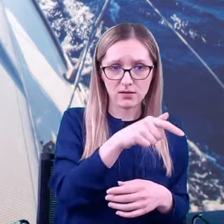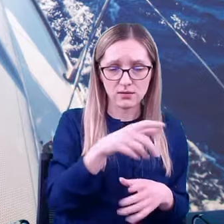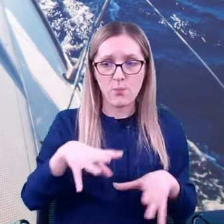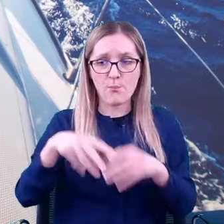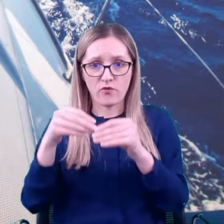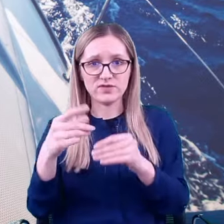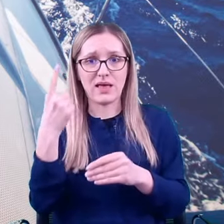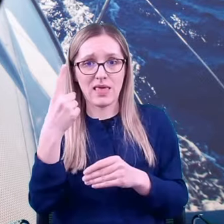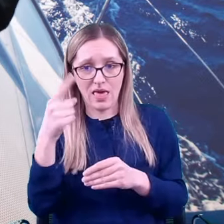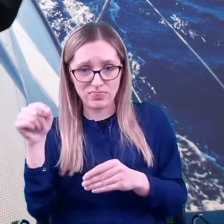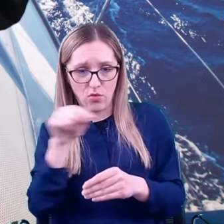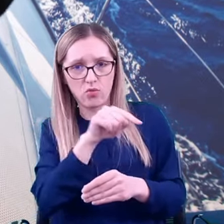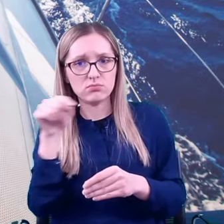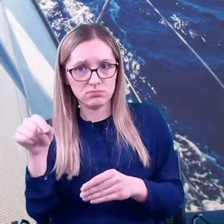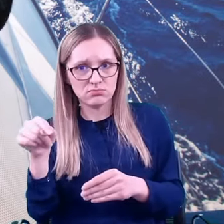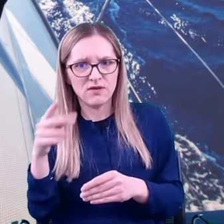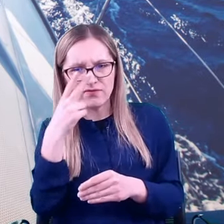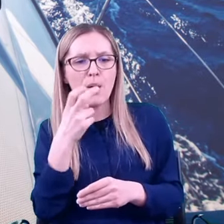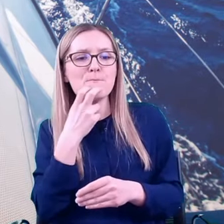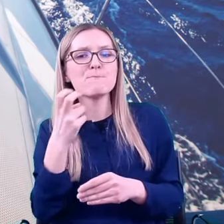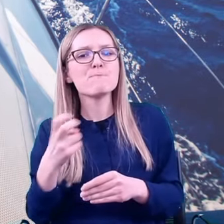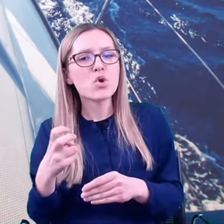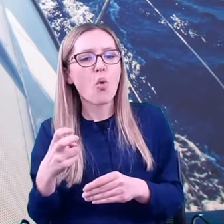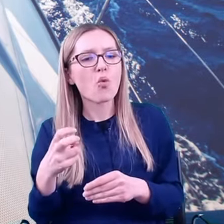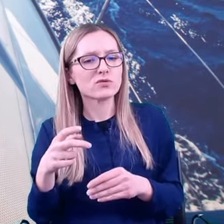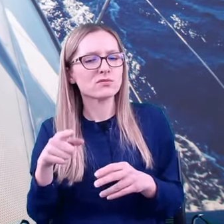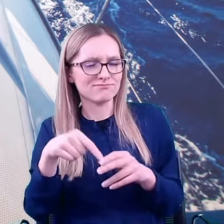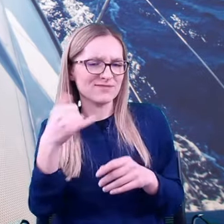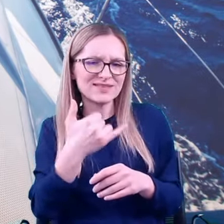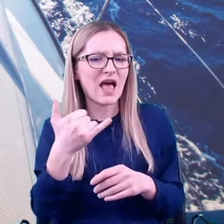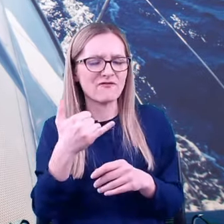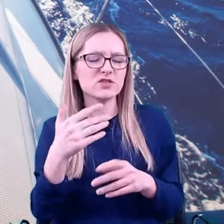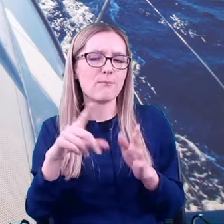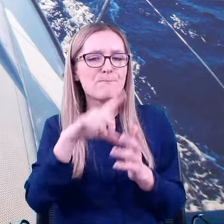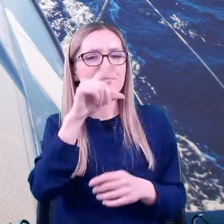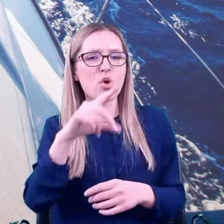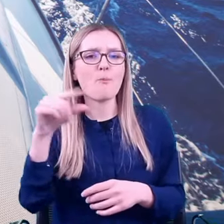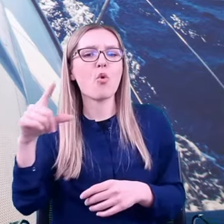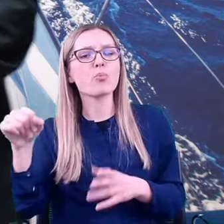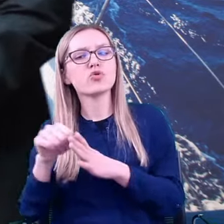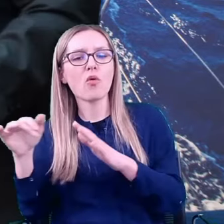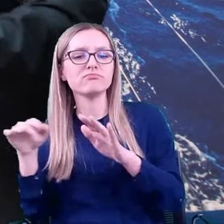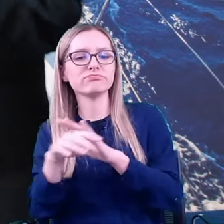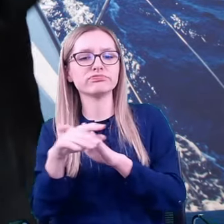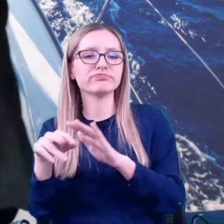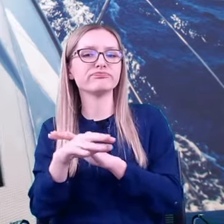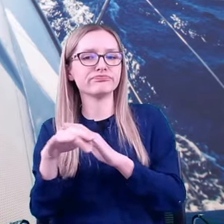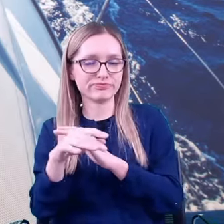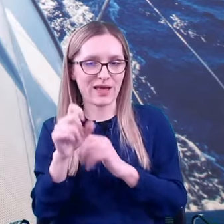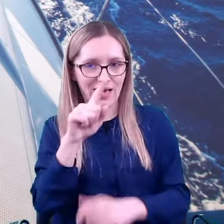so the power of our device will be directly proportional to the flow of gas we supply.